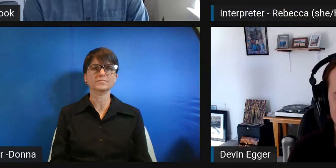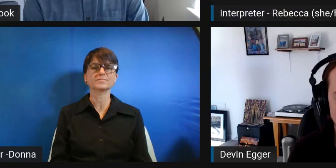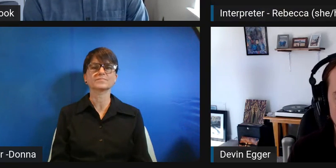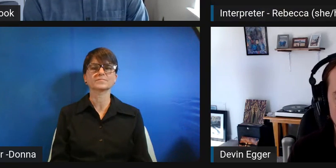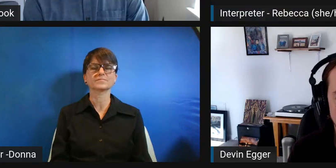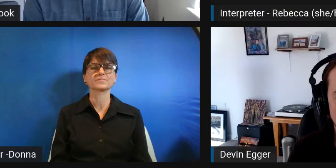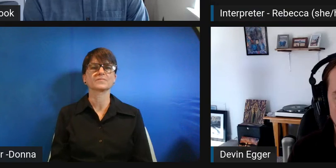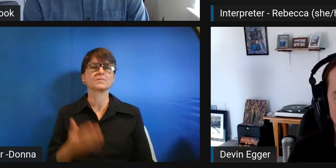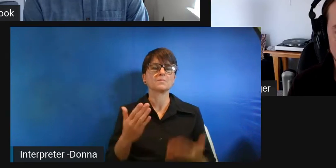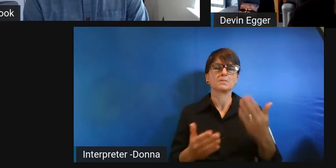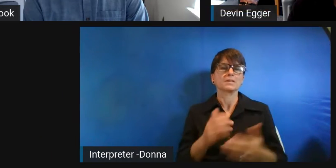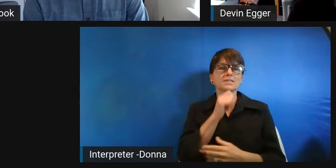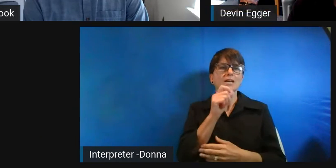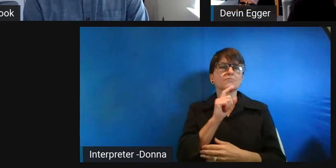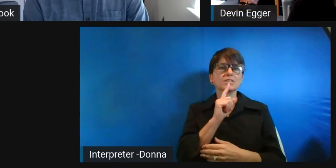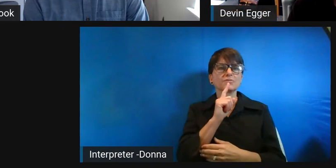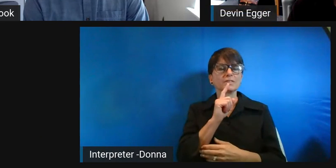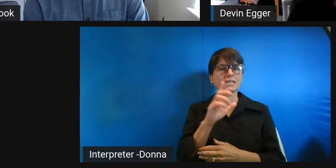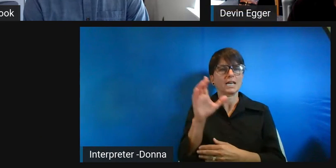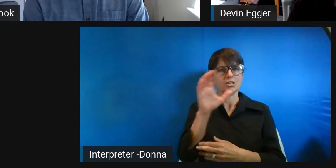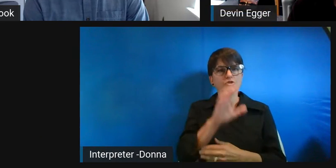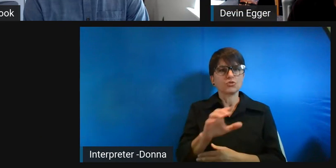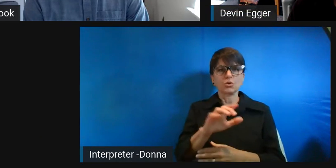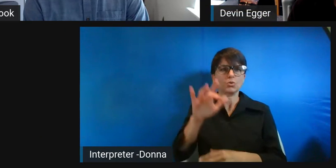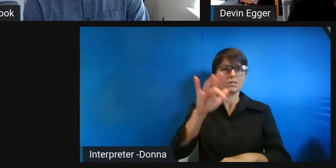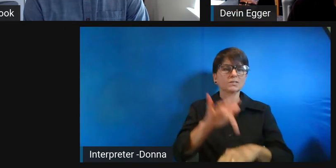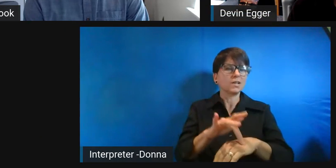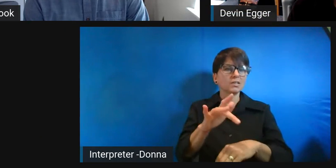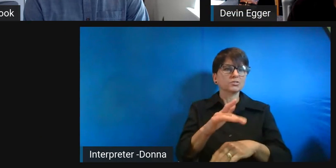a scroll element, but a touch element to still have